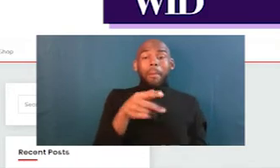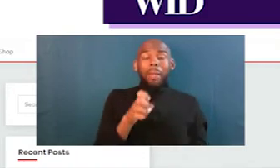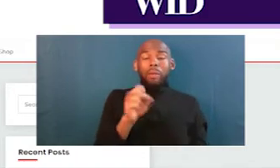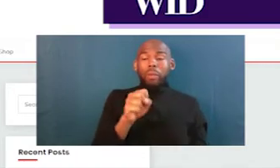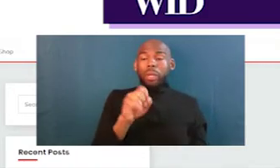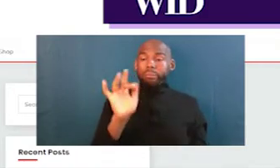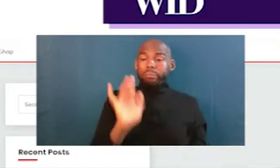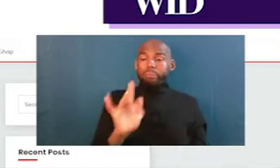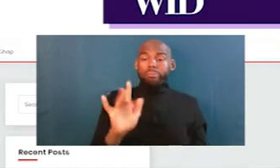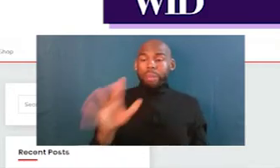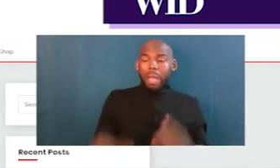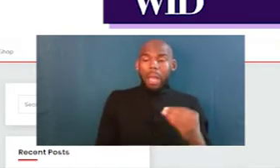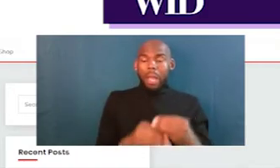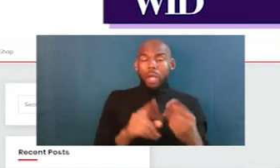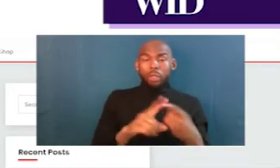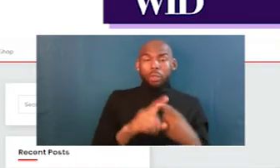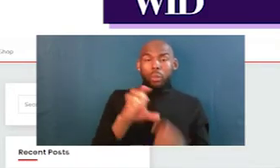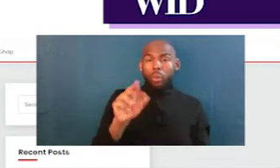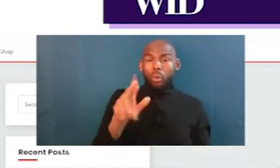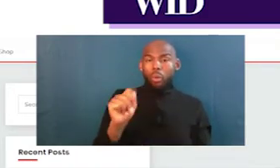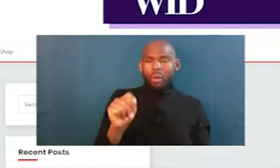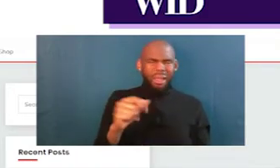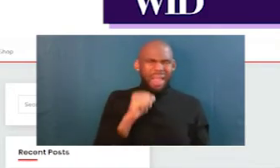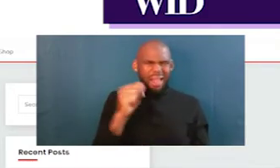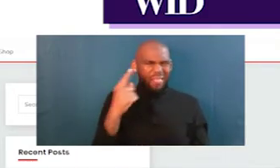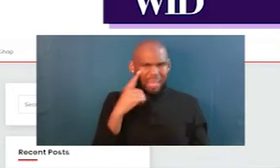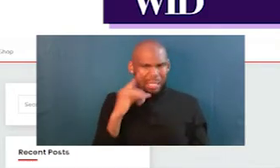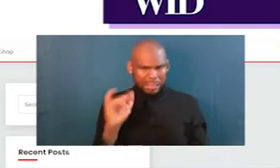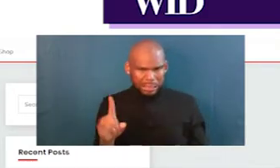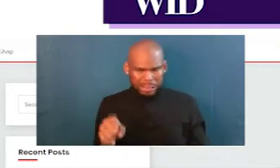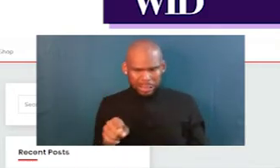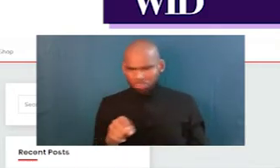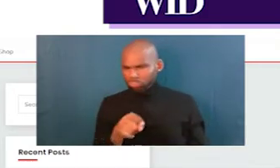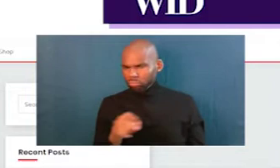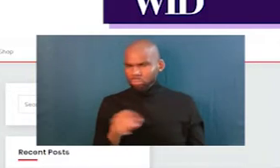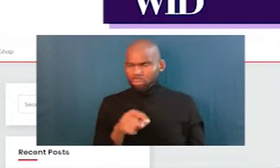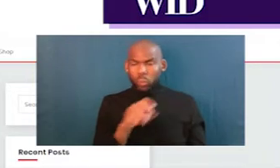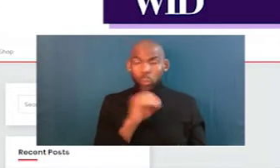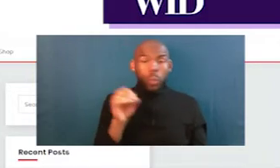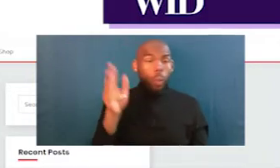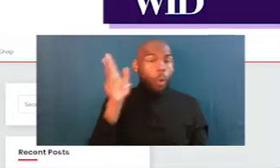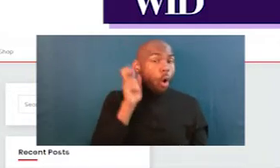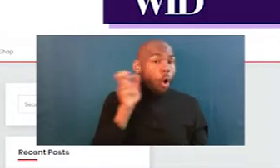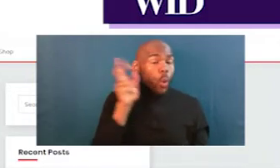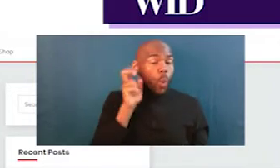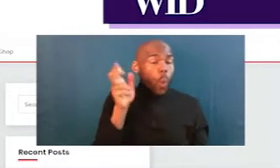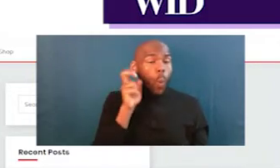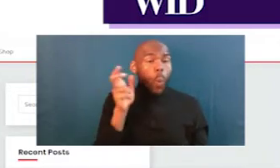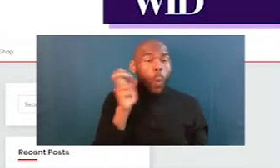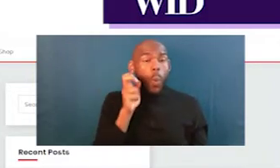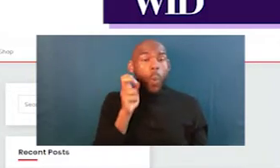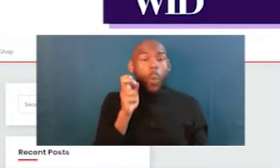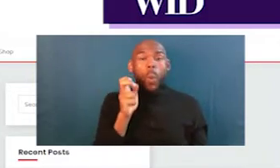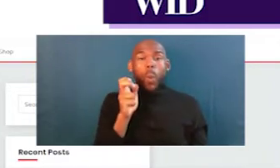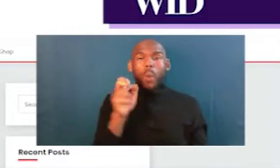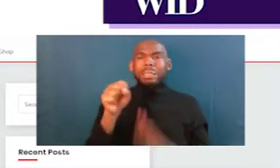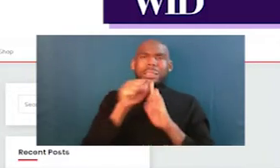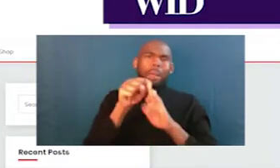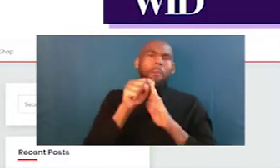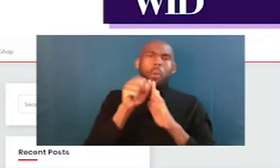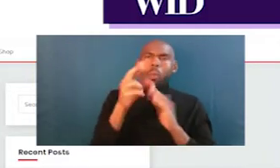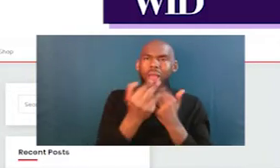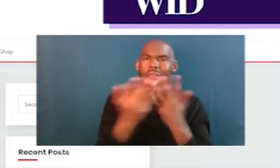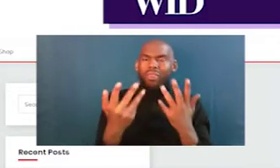to cart and I would think it kept and there was no audio symbol up there where it says